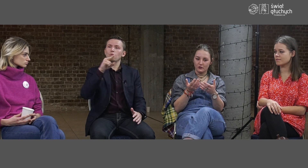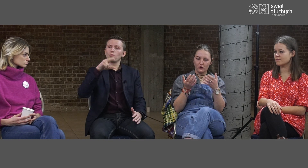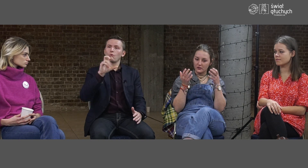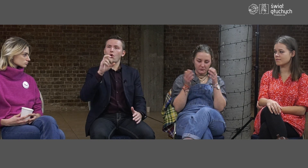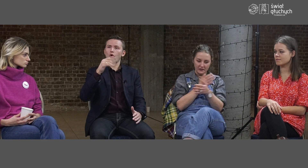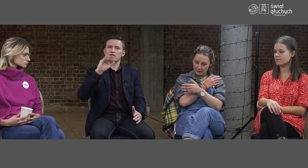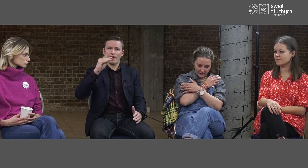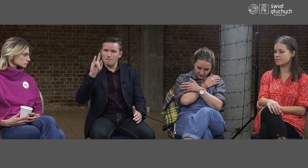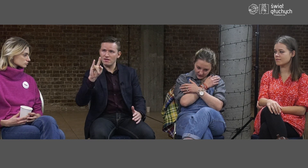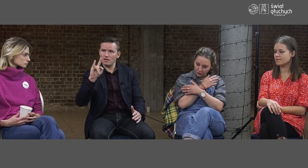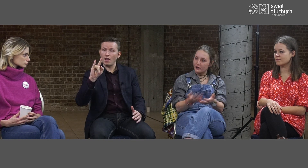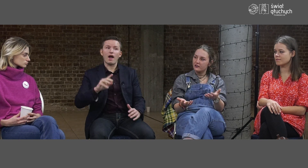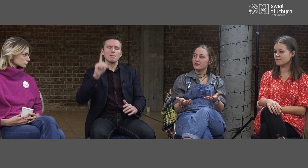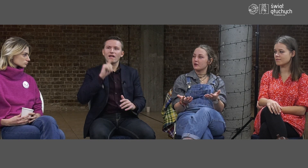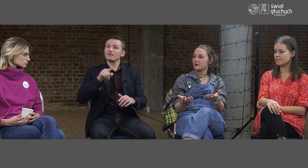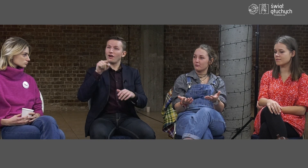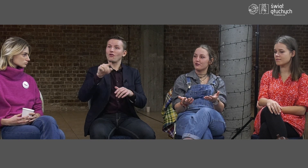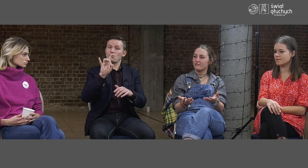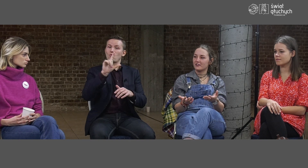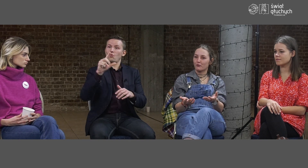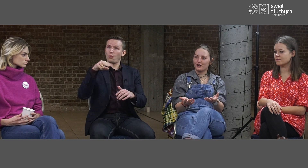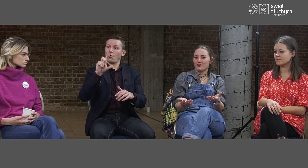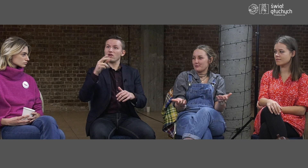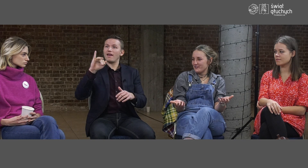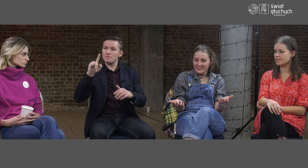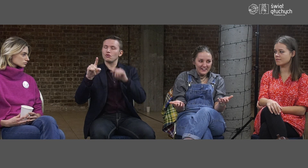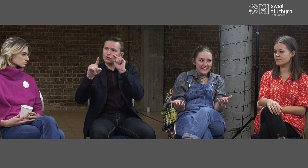is probably one of the most offensive possible terms, right?